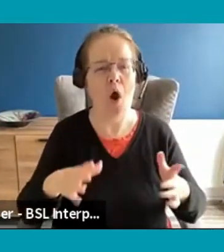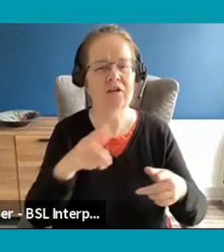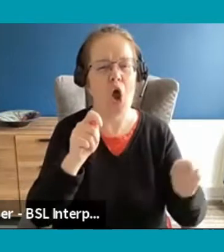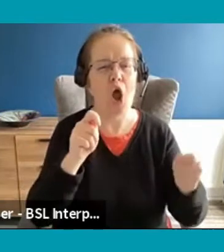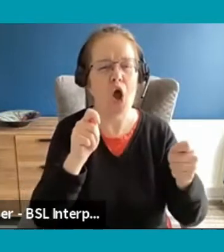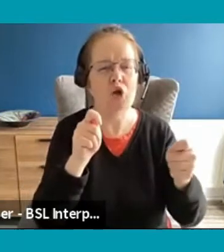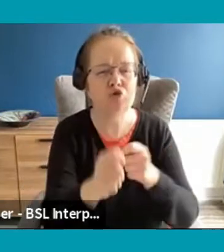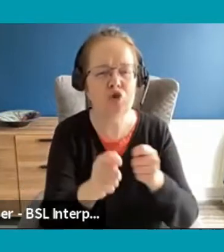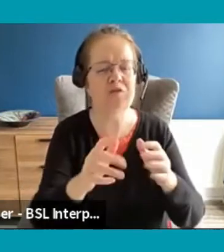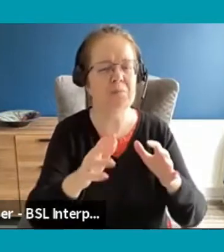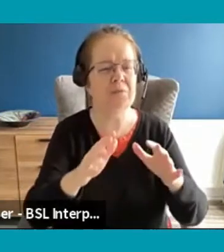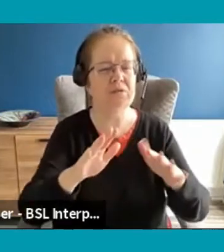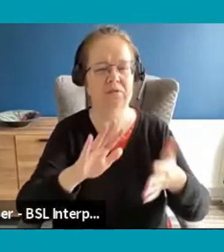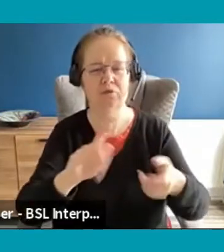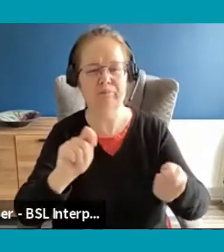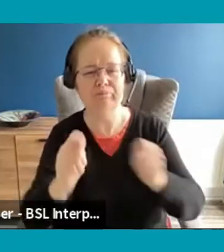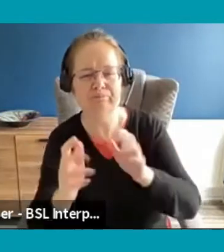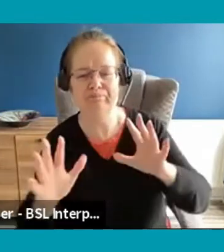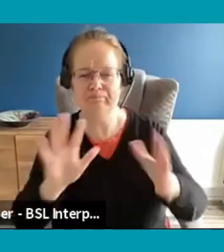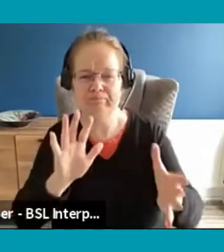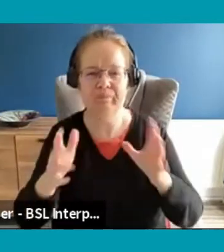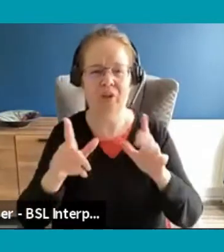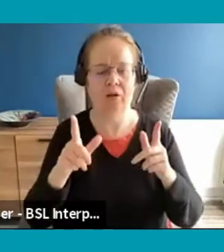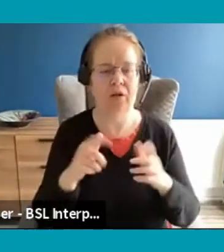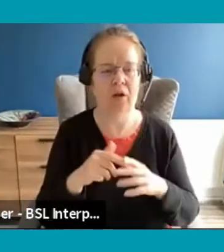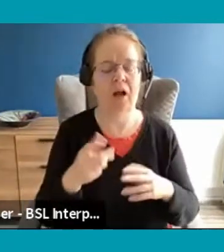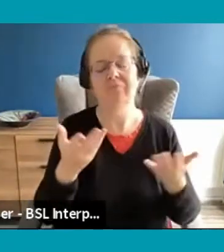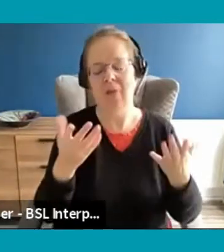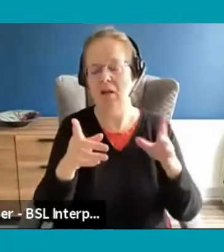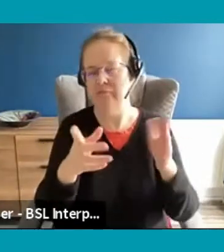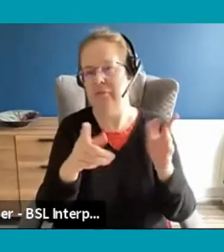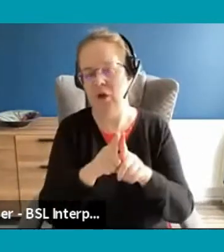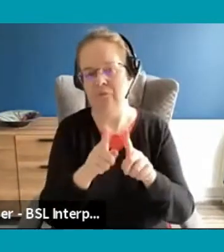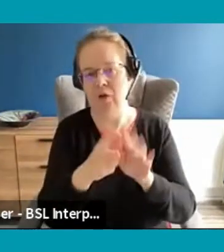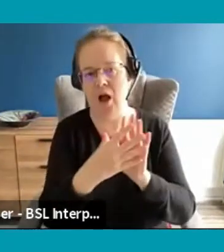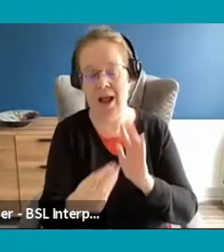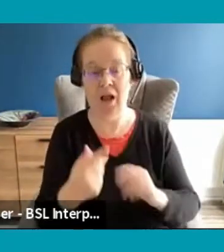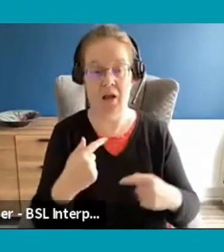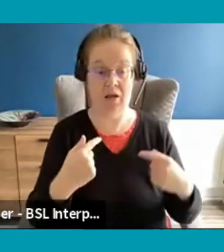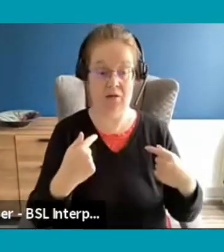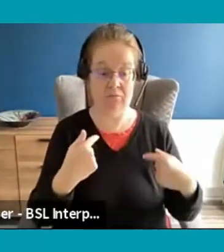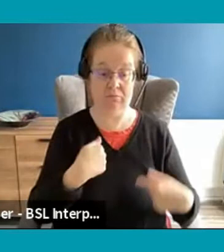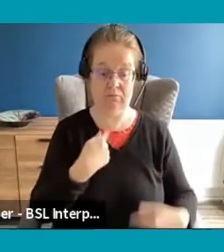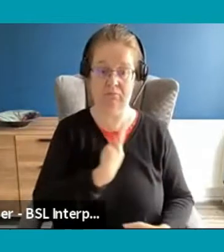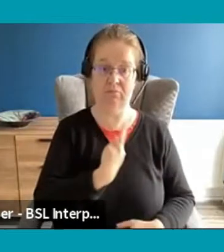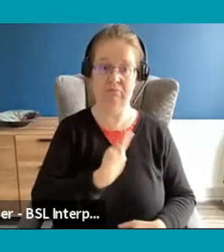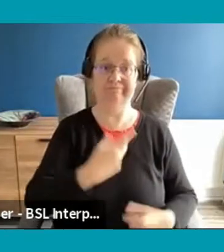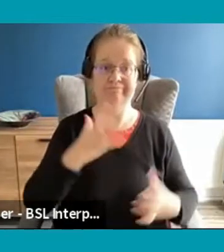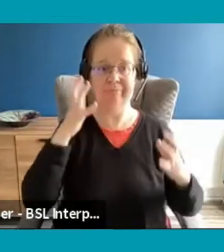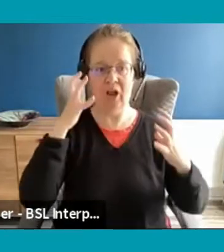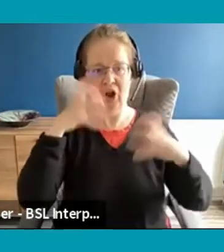In other words, if if you don't. If you've got a concern about applying for a job at DPD,